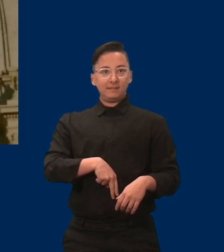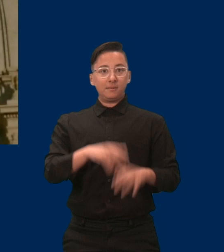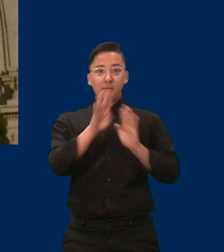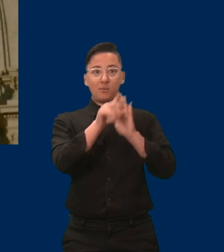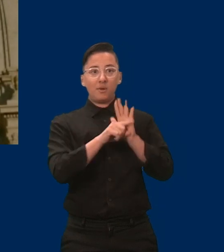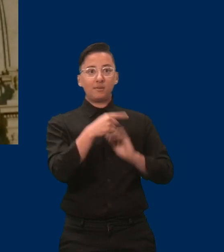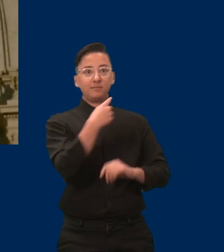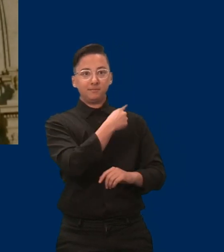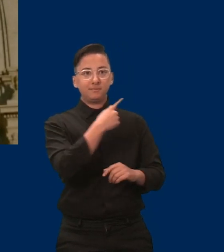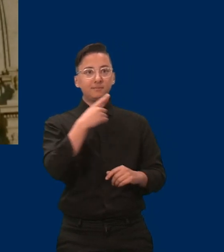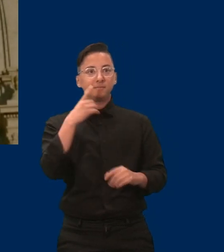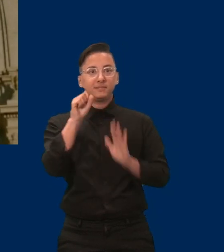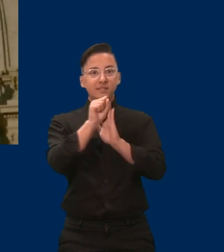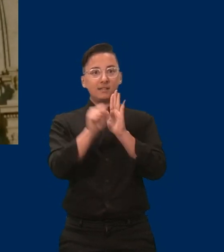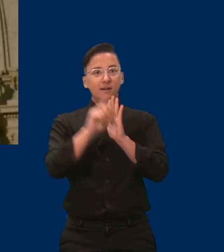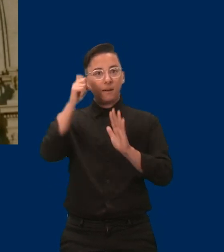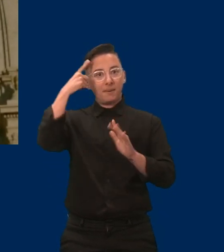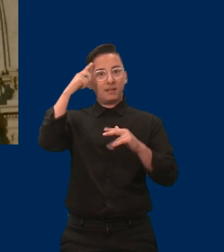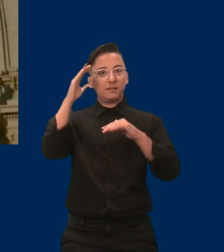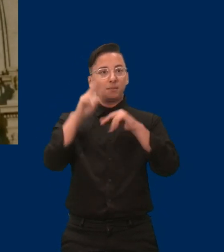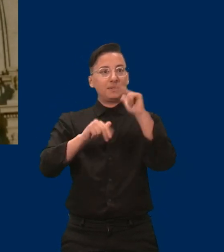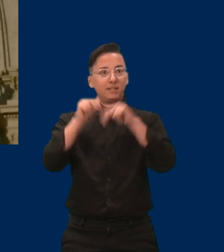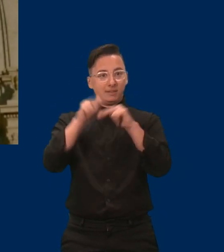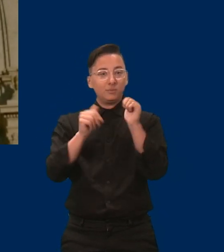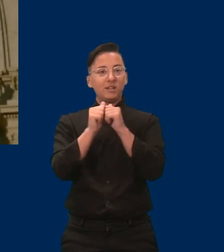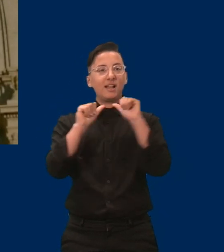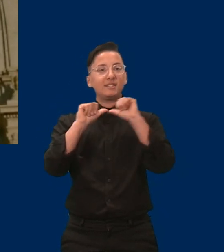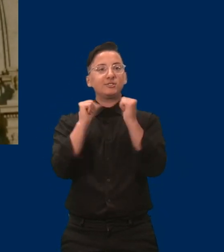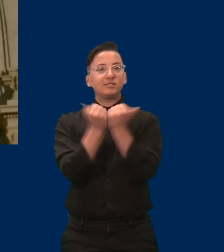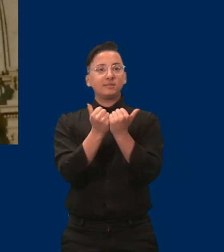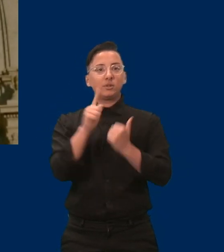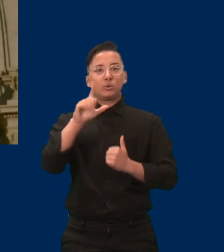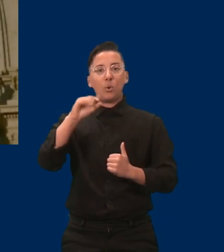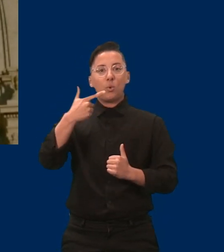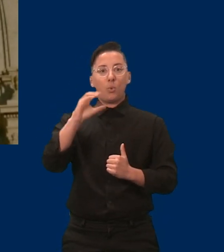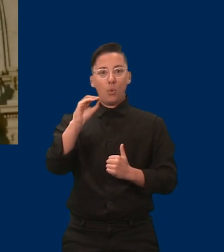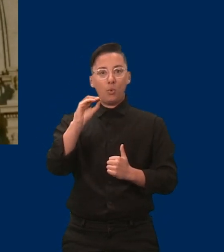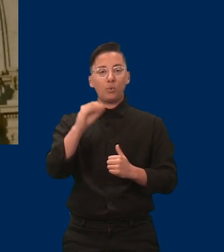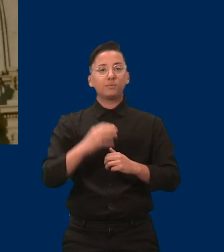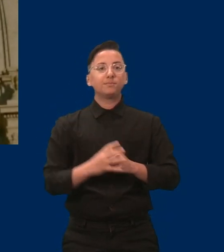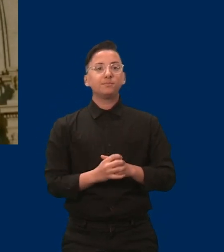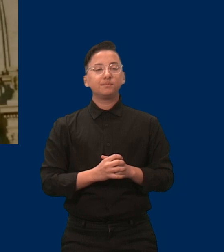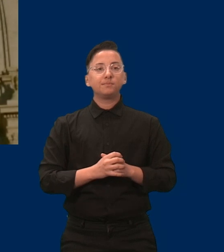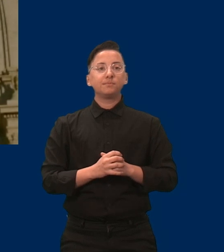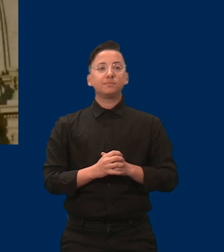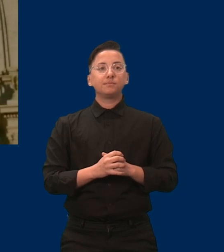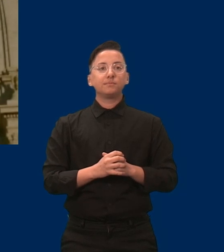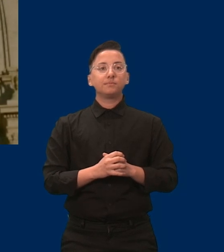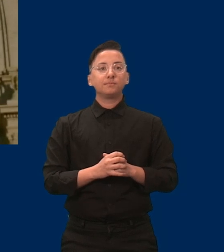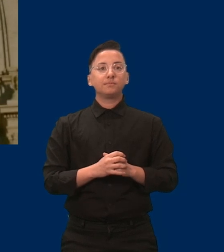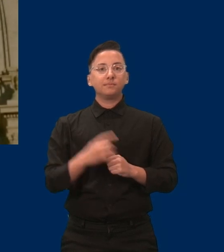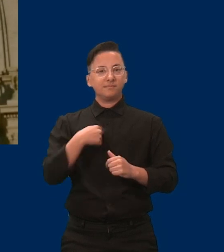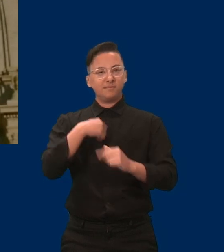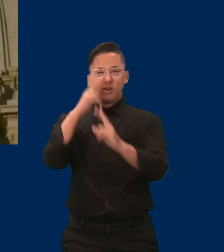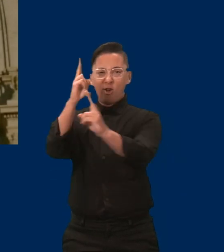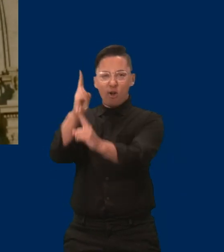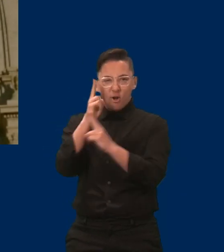in green, blue, and white. It is my honor and privilege to serve as the Executive Director at the Minnesota Council on Disability